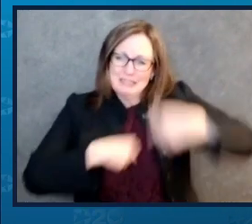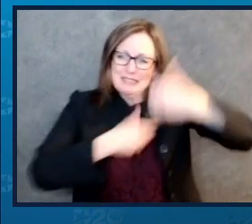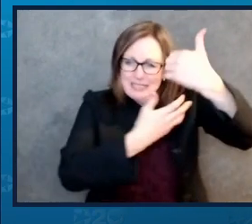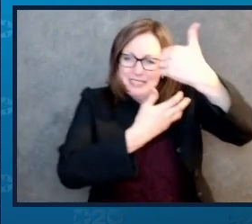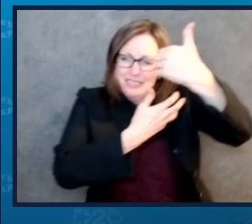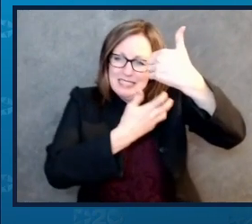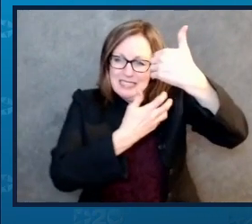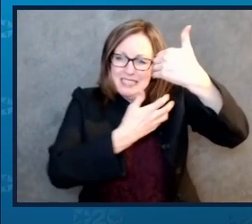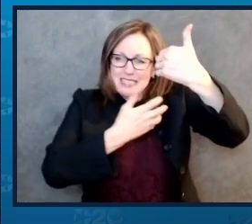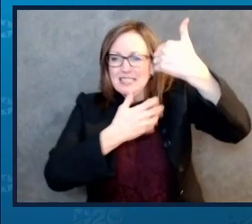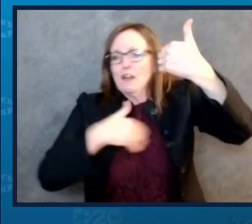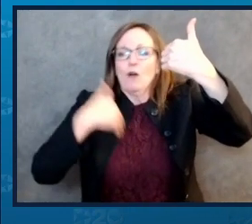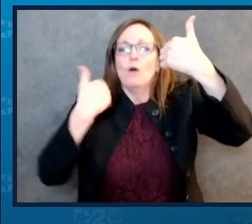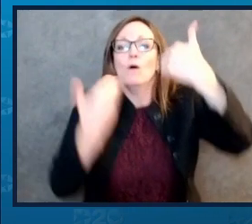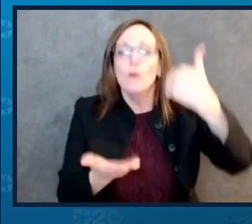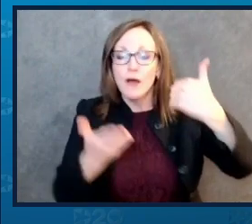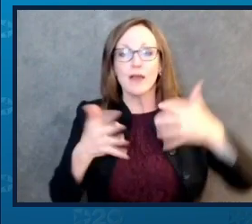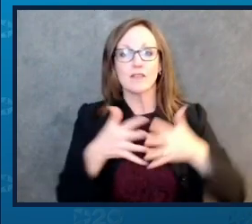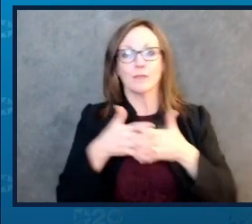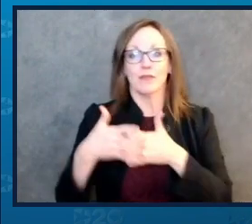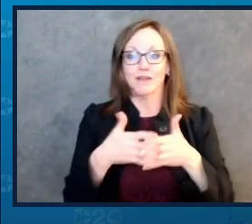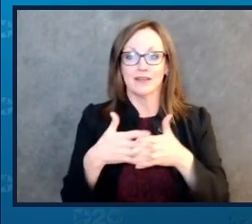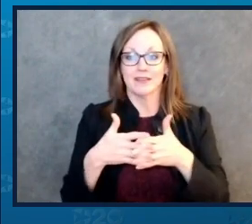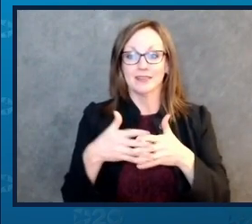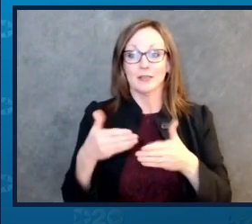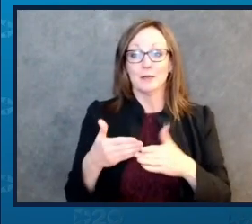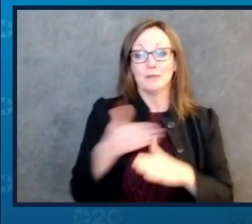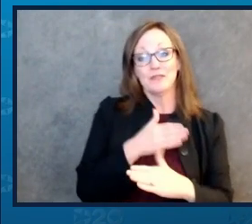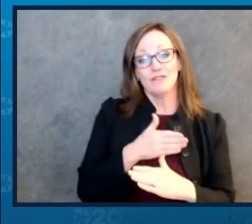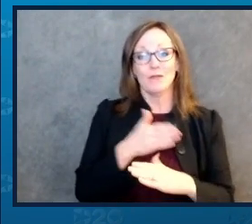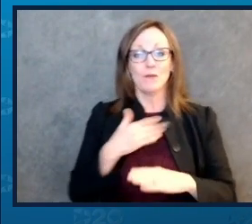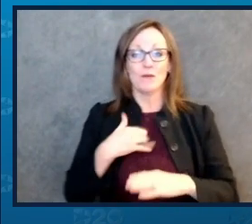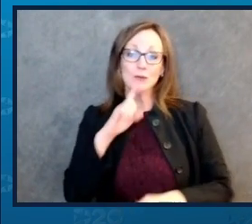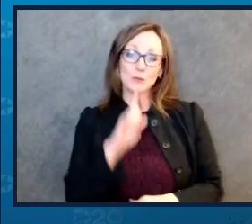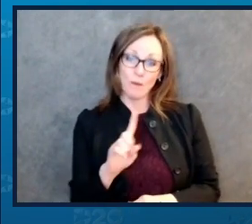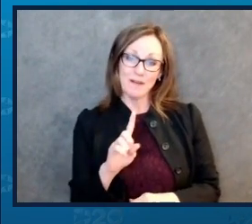CROSSED. WE CAME TO AMERICA BEFORE I WAS ONE-YEAR-OLD.